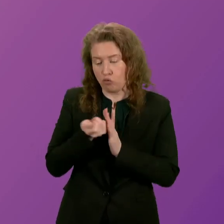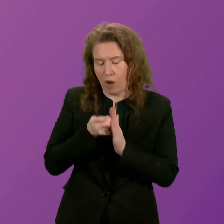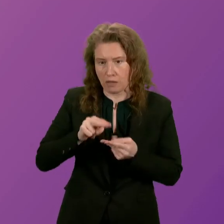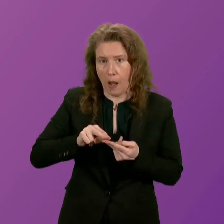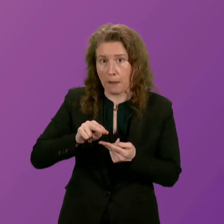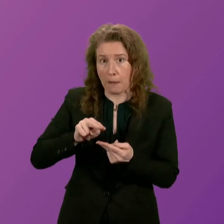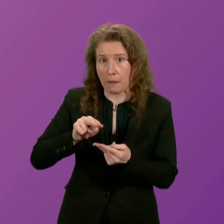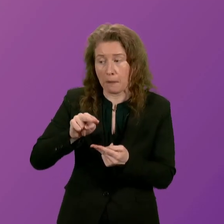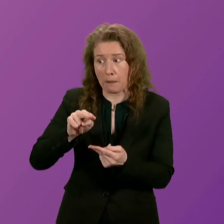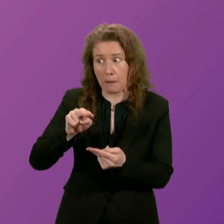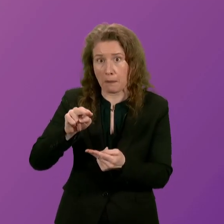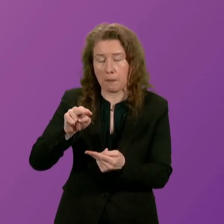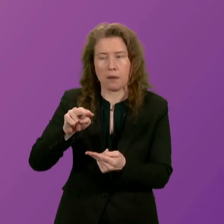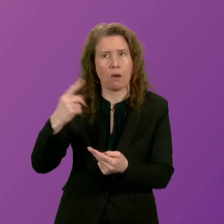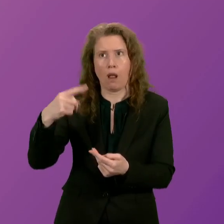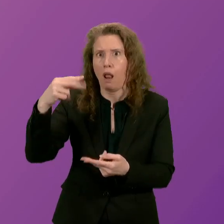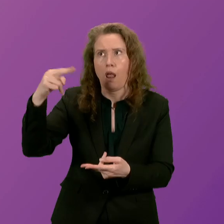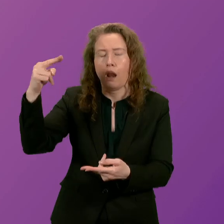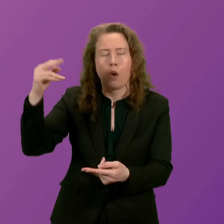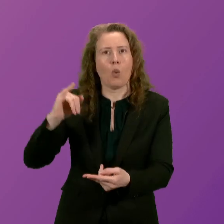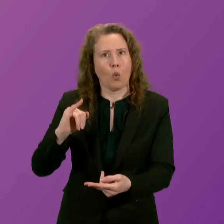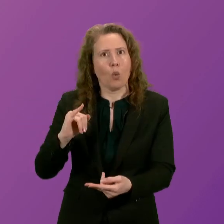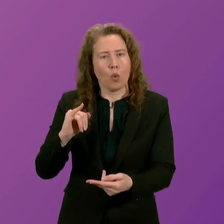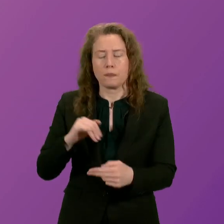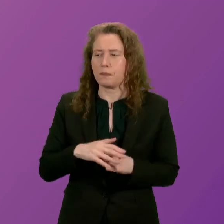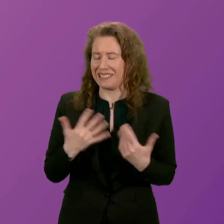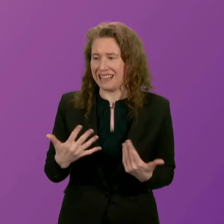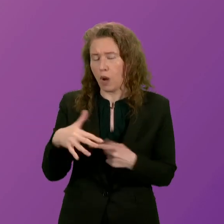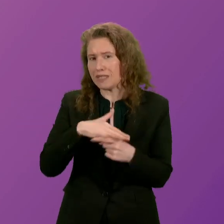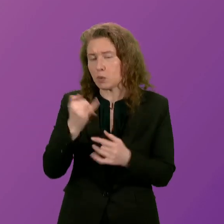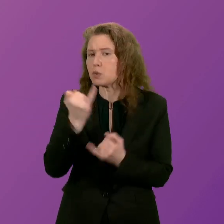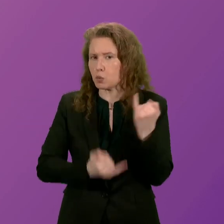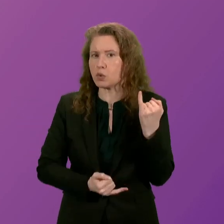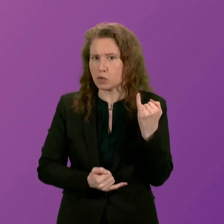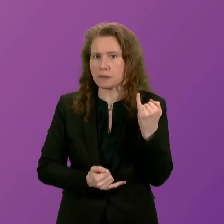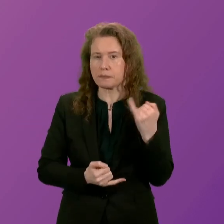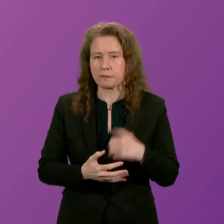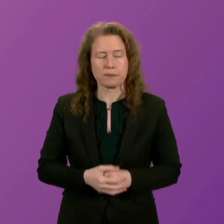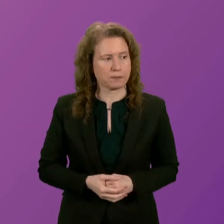and rents had continued to spiral. The situation now is far more severe. Even